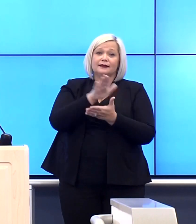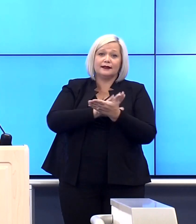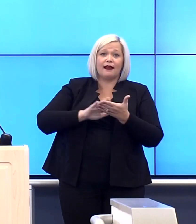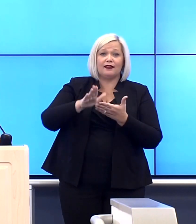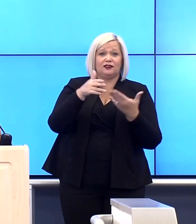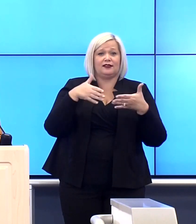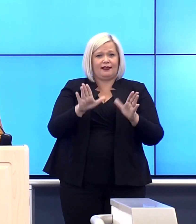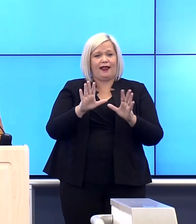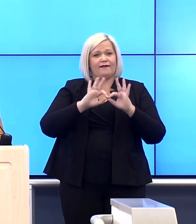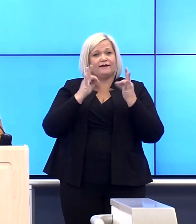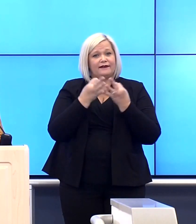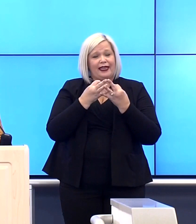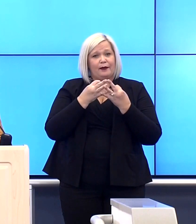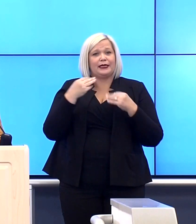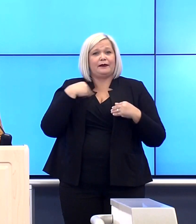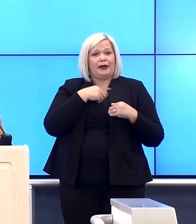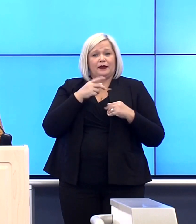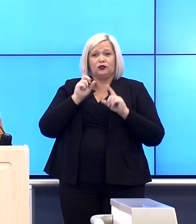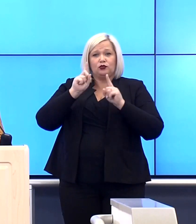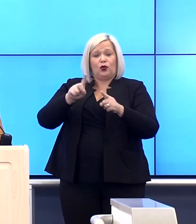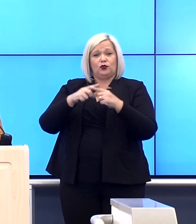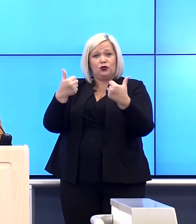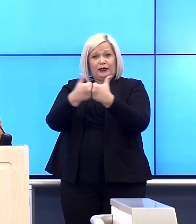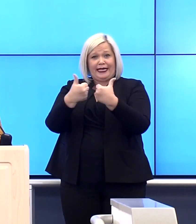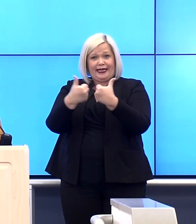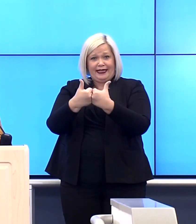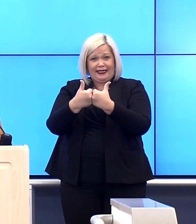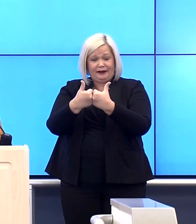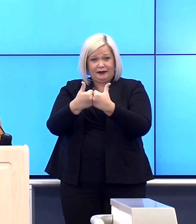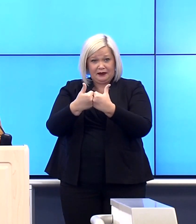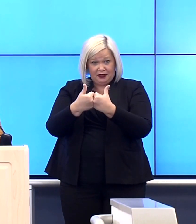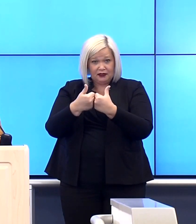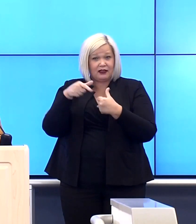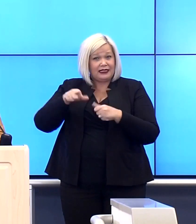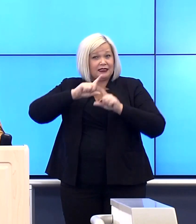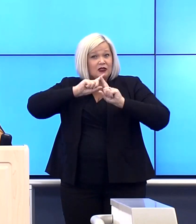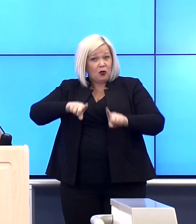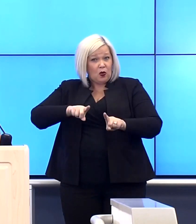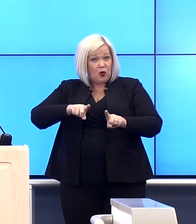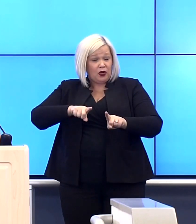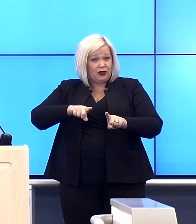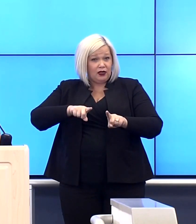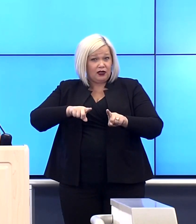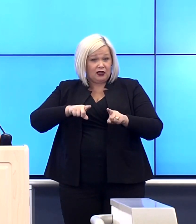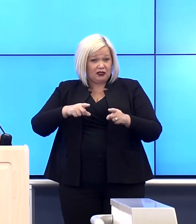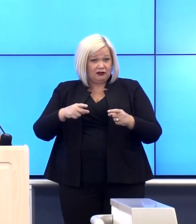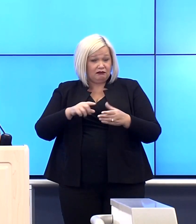QUESTION. THE DETROIT LIE JOHNS AND THE DETROIT LIE JOHNS AND COLLEGES HAVE BEEN ALLOWING COLLEGES HAVE BEEN ALLOWING FAMILY MEMBERS TO ATTEND GAMES. FAMILY MEMBERS TO ATTEND GAMES. DOES THIS ORDER SHUT THAT DOWN